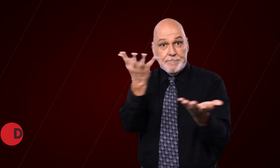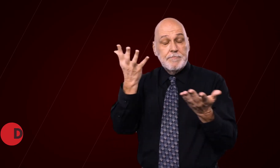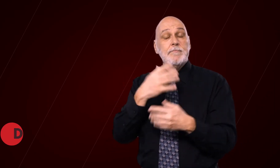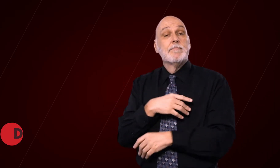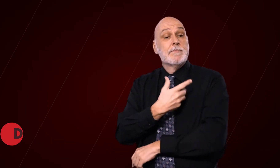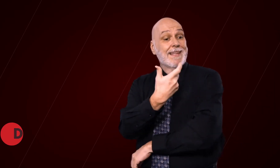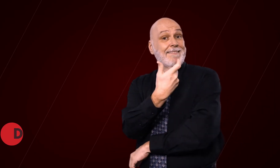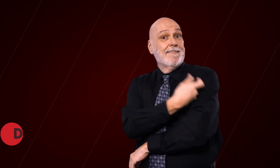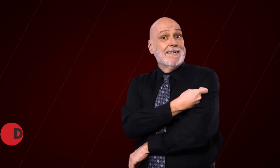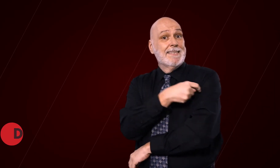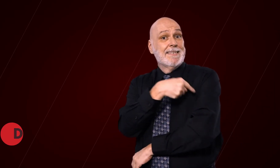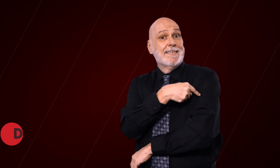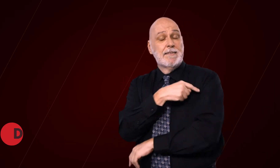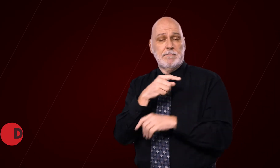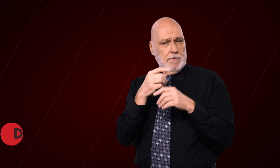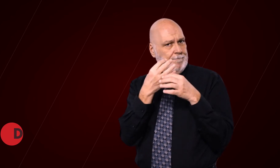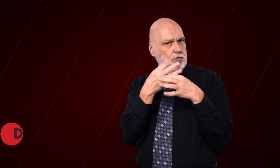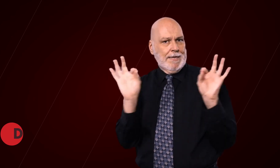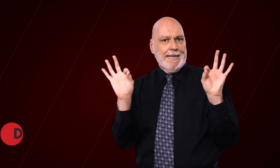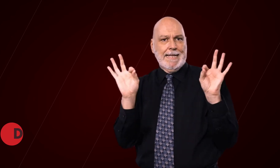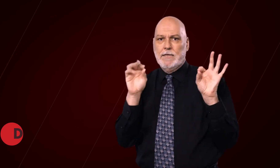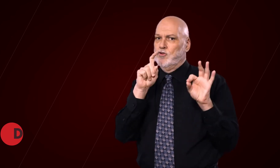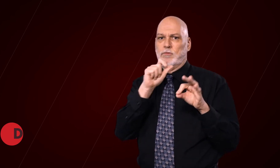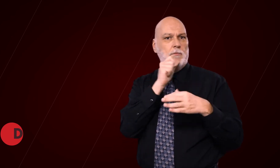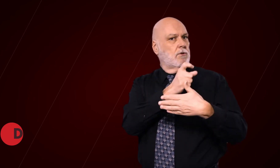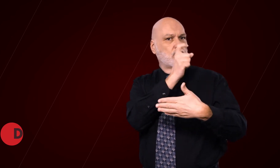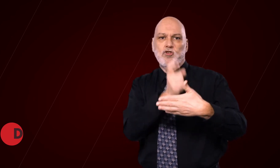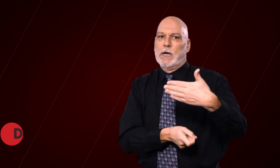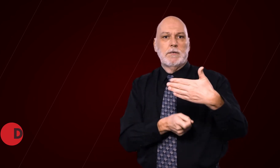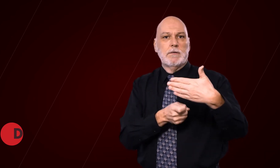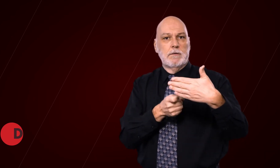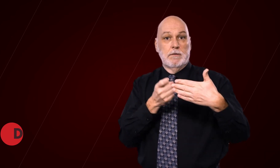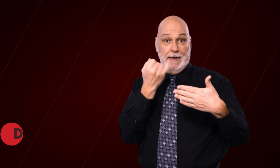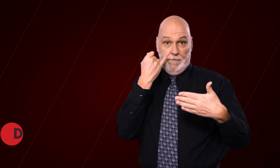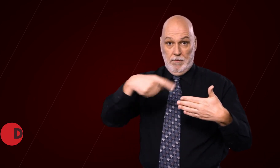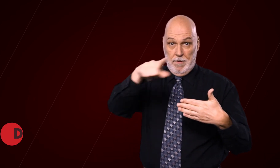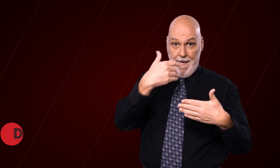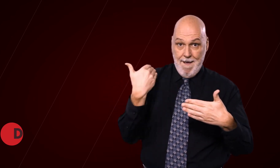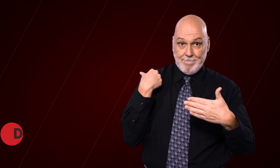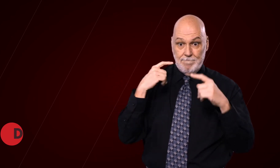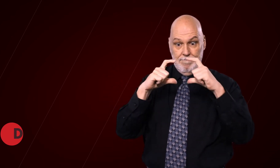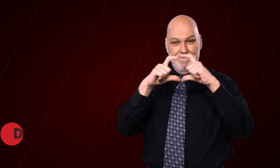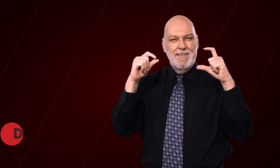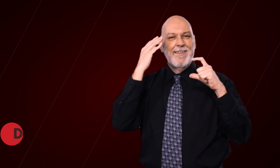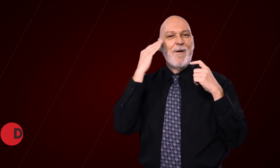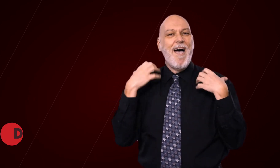There should be no charge to get the vaccine as it is covered by